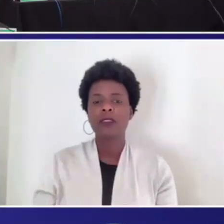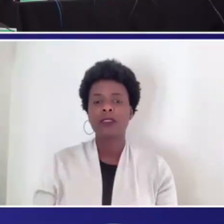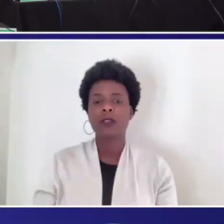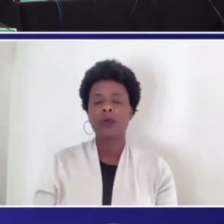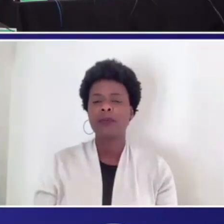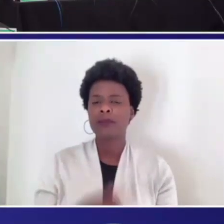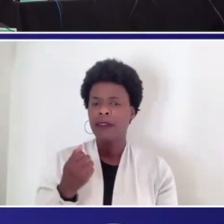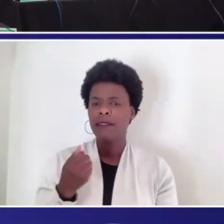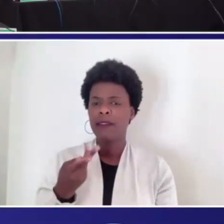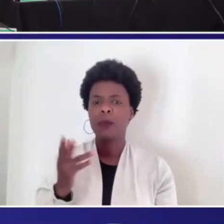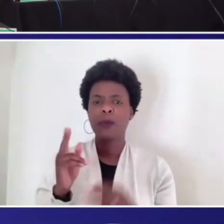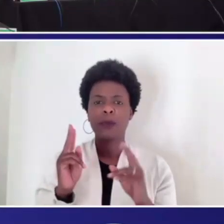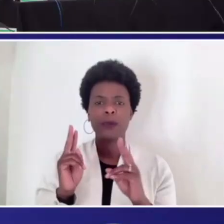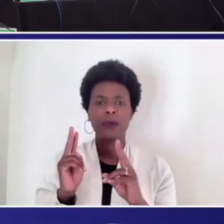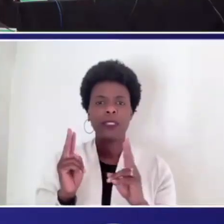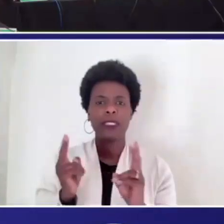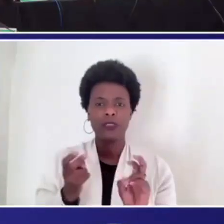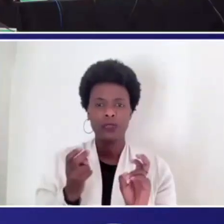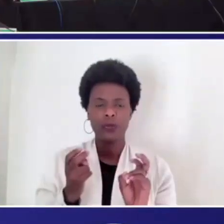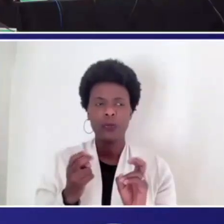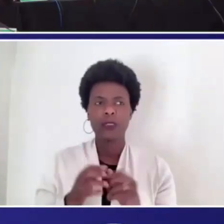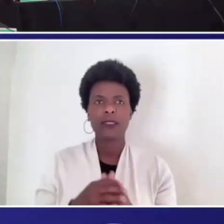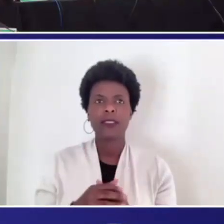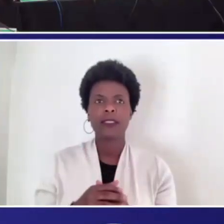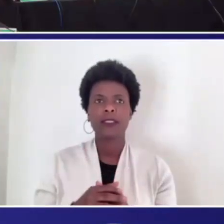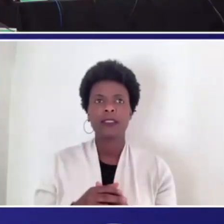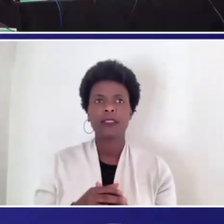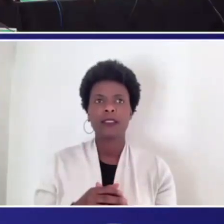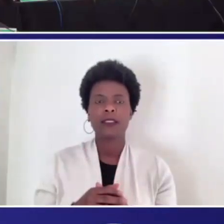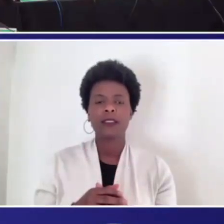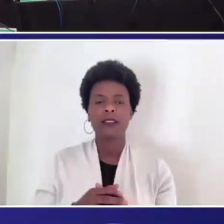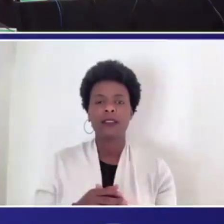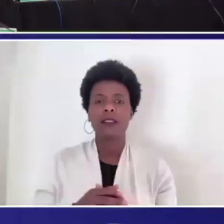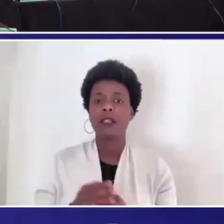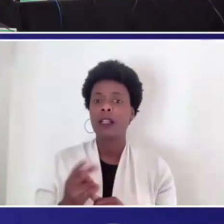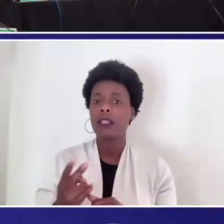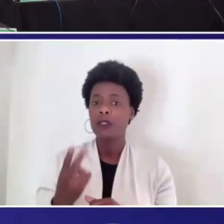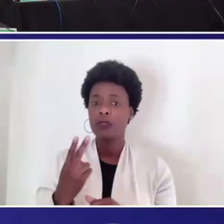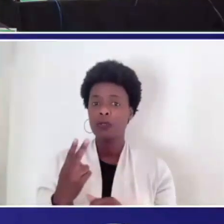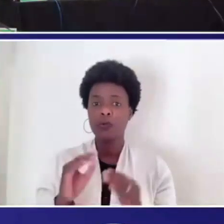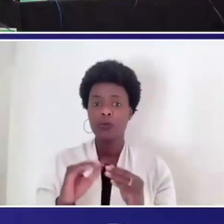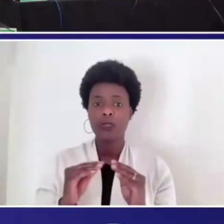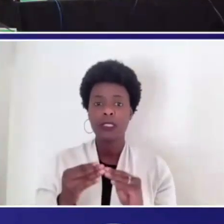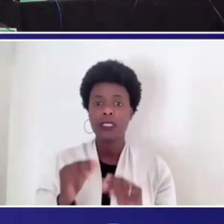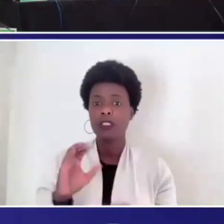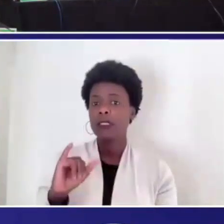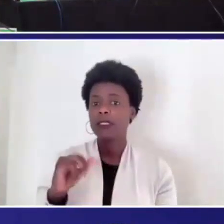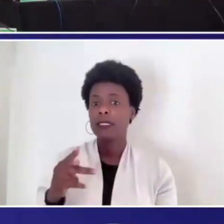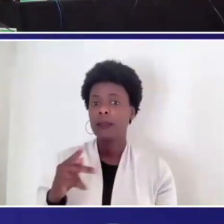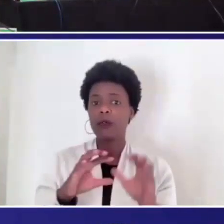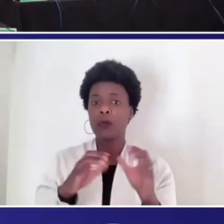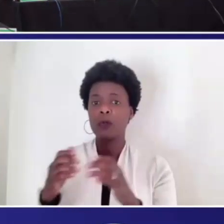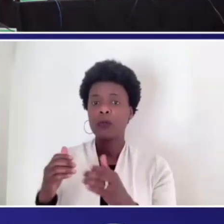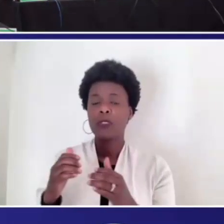is when -- is whether the two-digit CIP groupings may be too broad potentially.